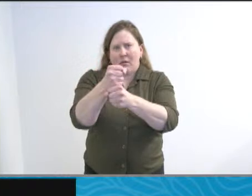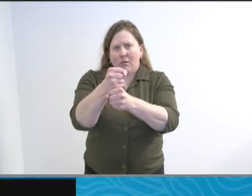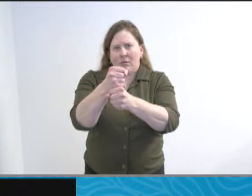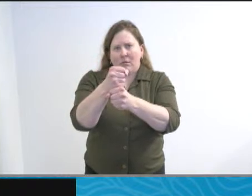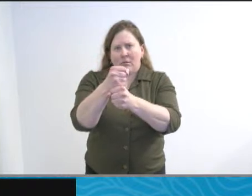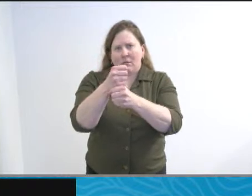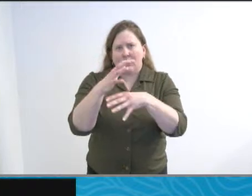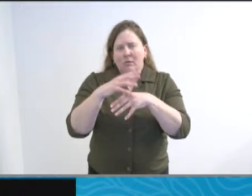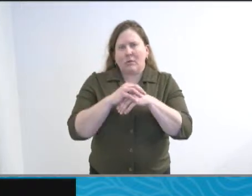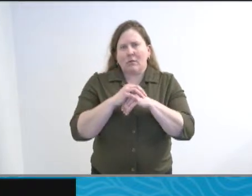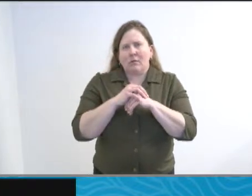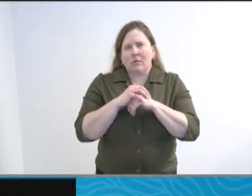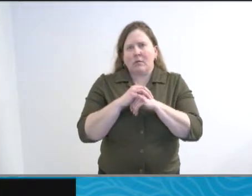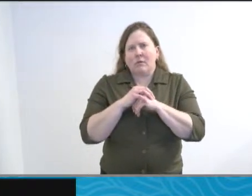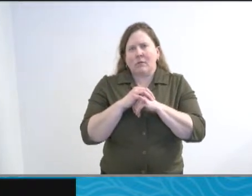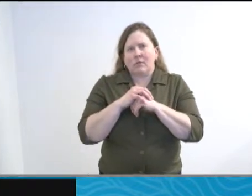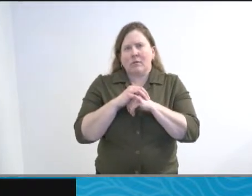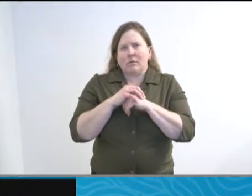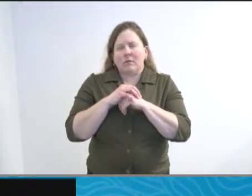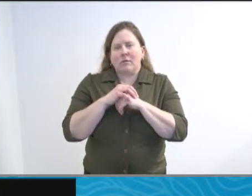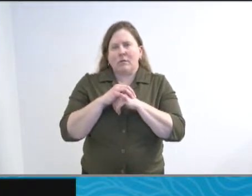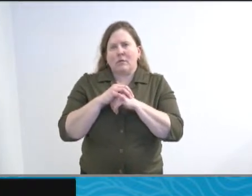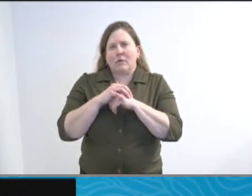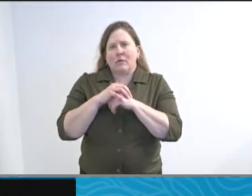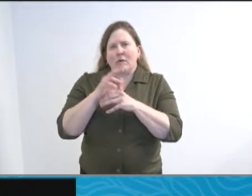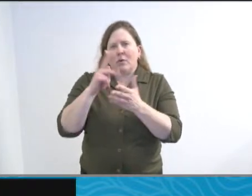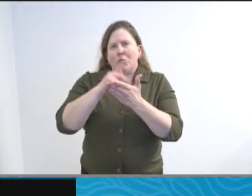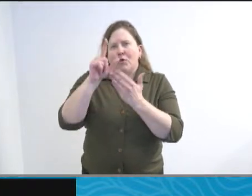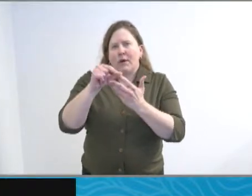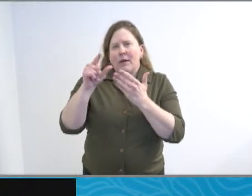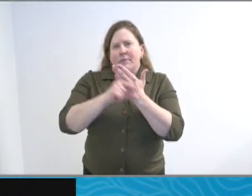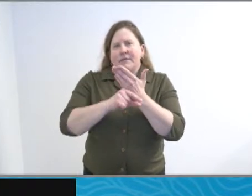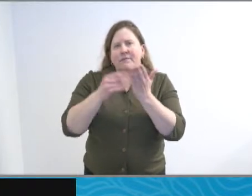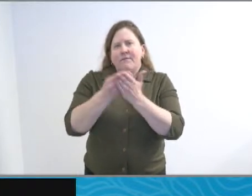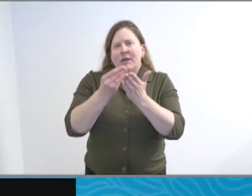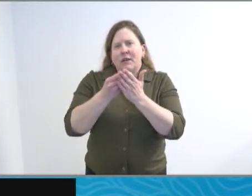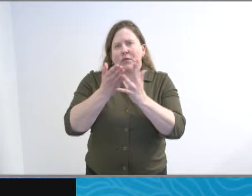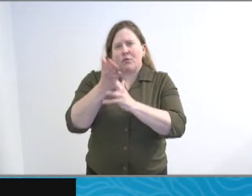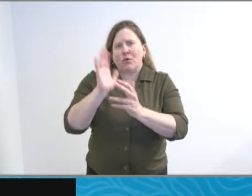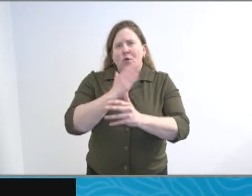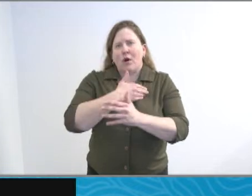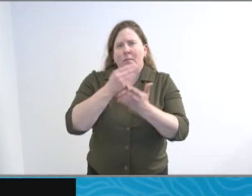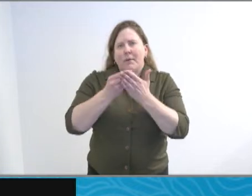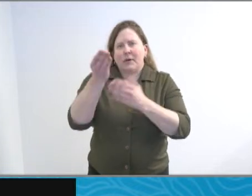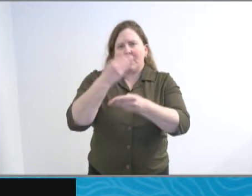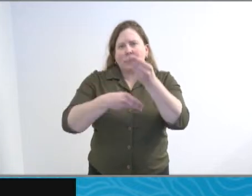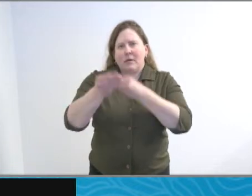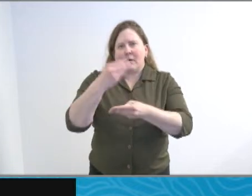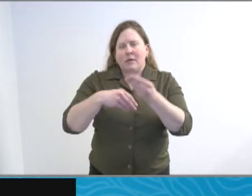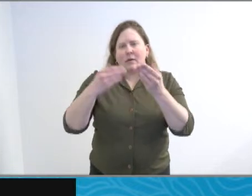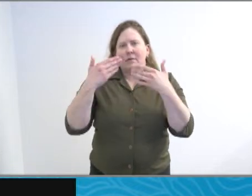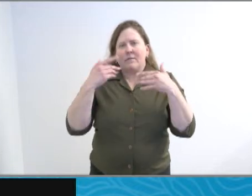that are funded through our budget. What we'd like to do for the remainder of this presentation